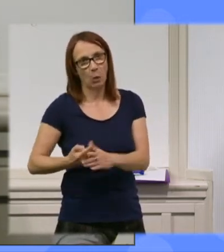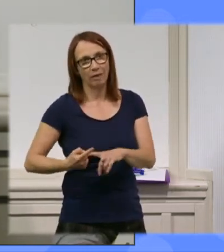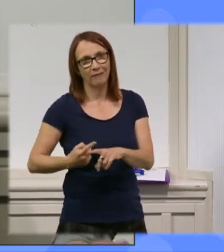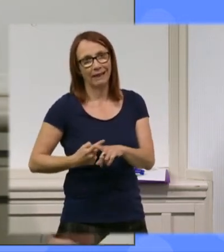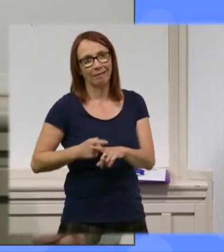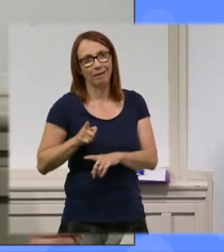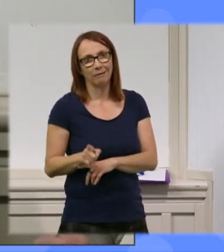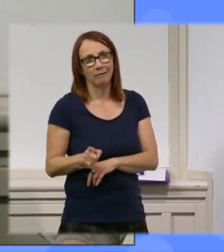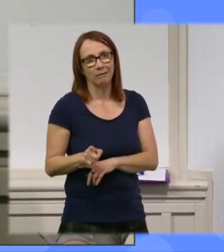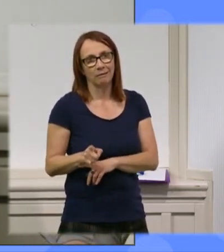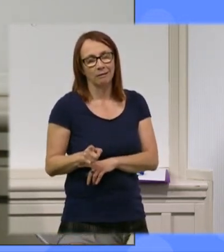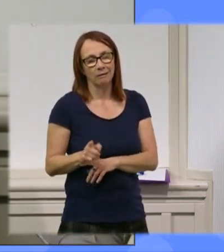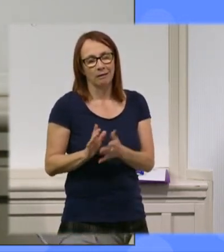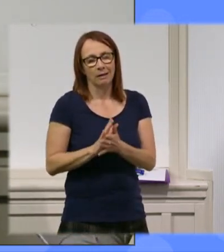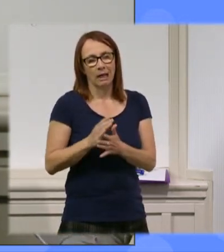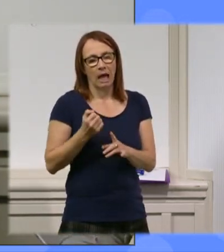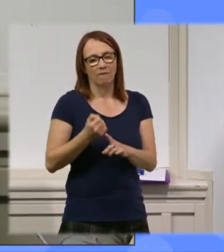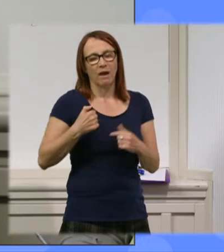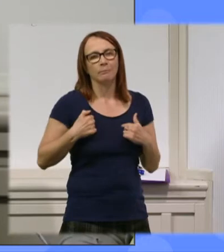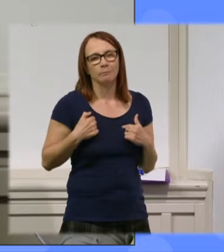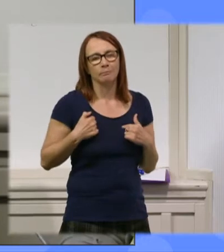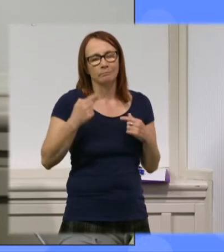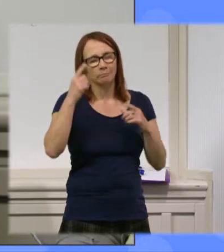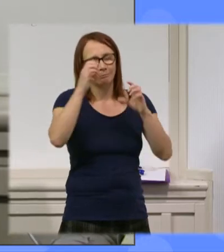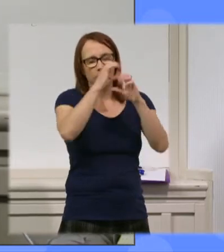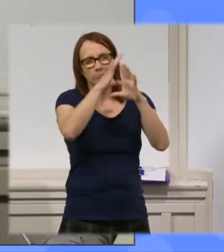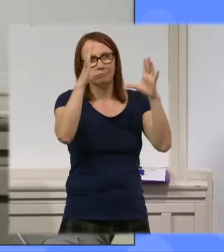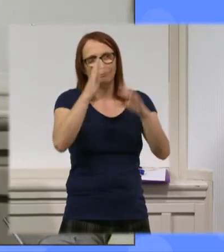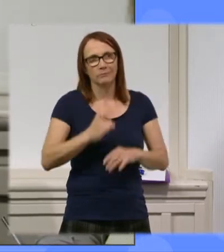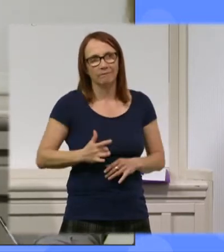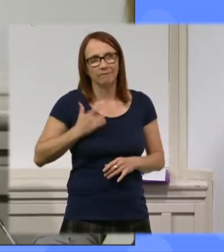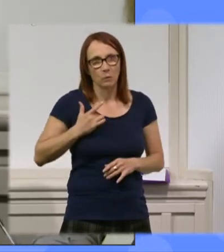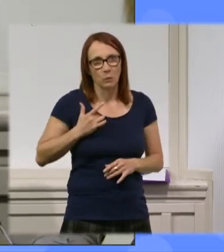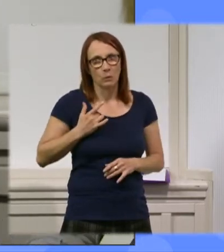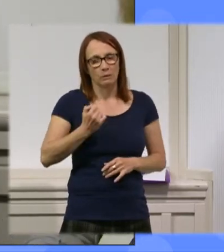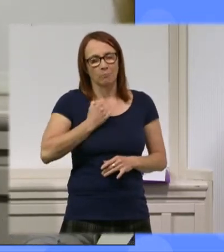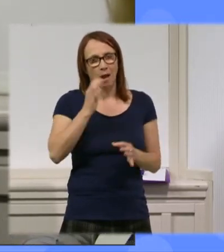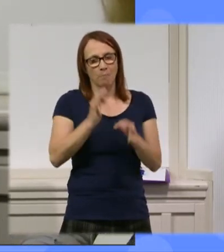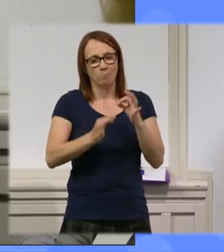your outlook and and help to shape the politics that you follow and then were